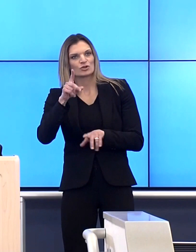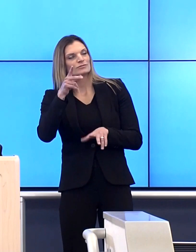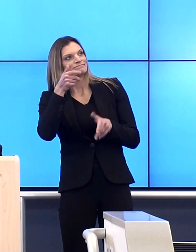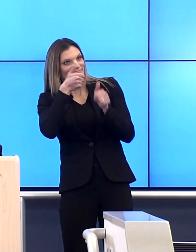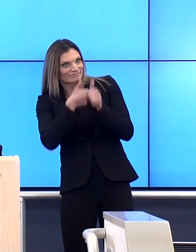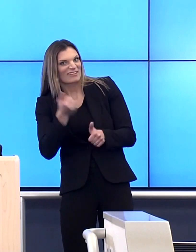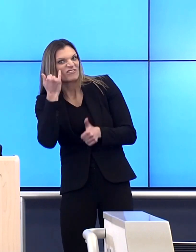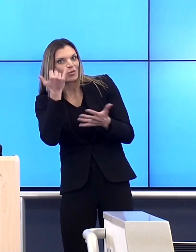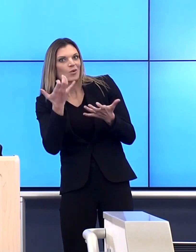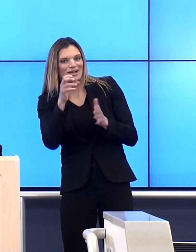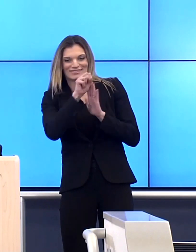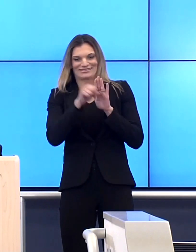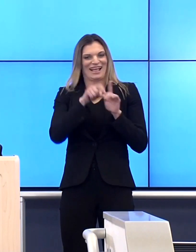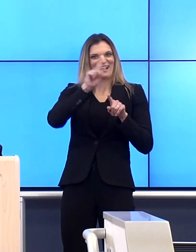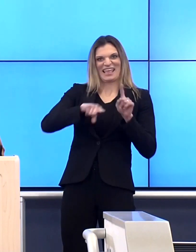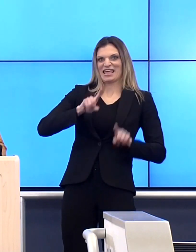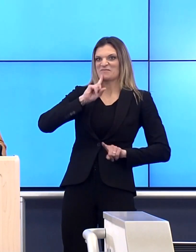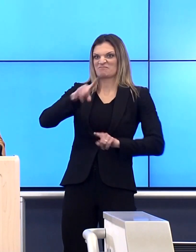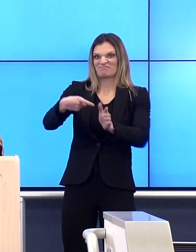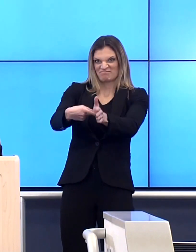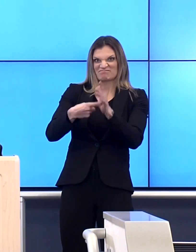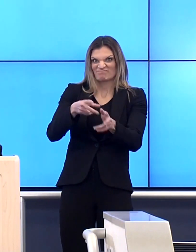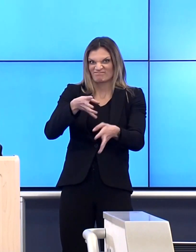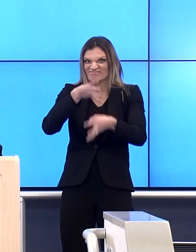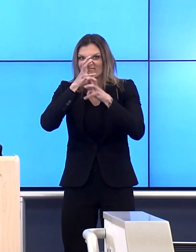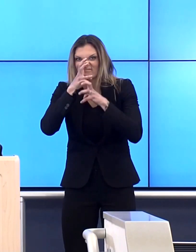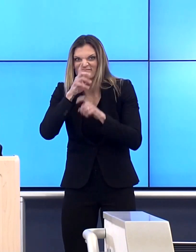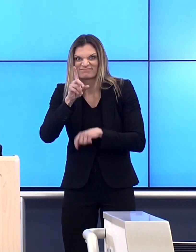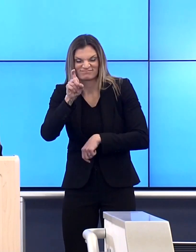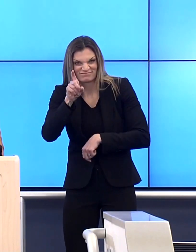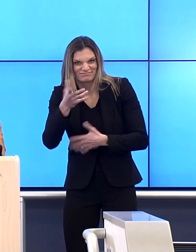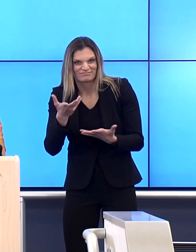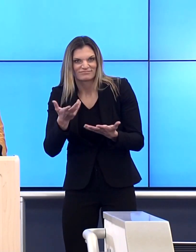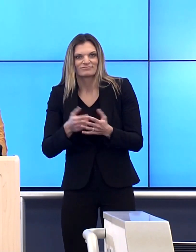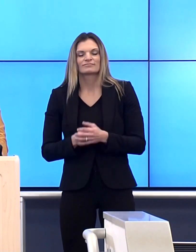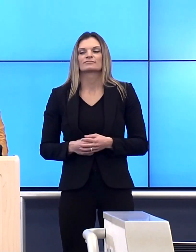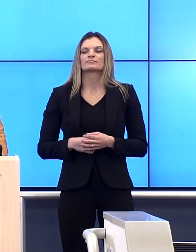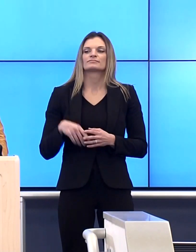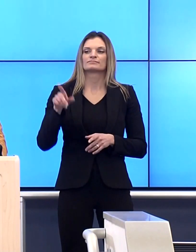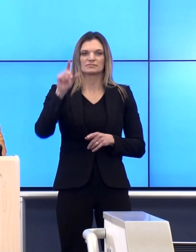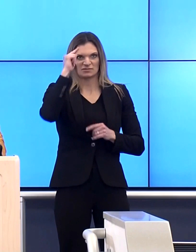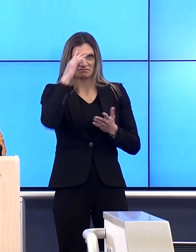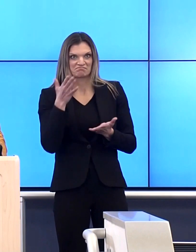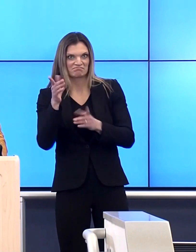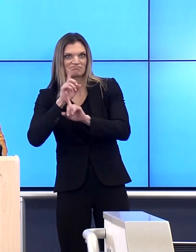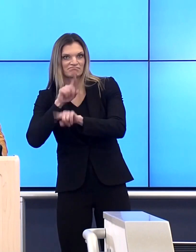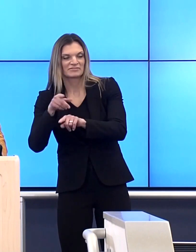ORDERS, 90% OF IT, WILL HAVE TO BE VOLUNTEER BECAUSE THE STATE BE VOLUNTEER BECAUSE THE STATE CAN’T POLICE THESE ORDERS? CAN’T POLICE THESE ORDERS? >> SO, TIM, I GUESS HOW I WOULD